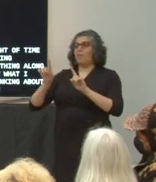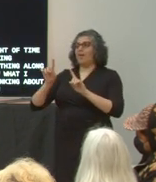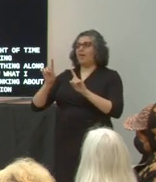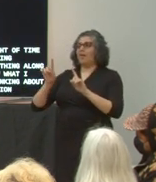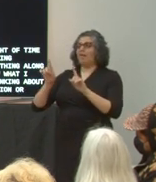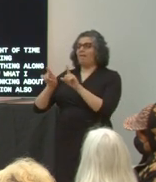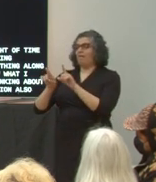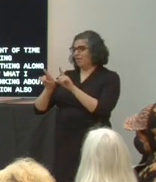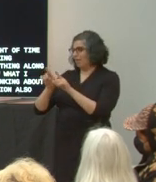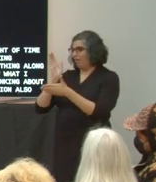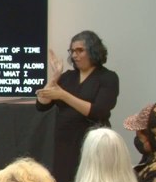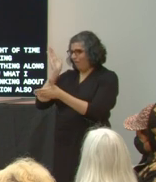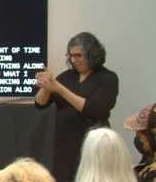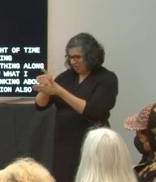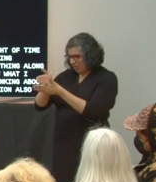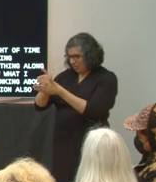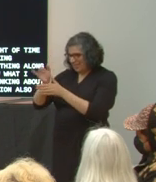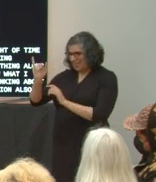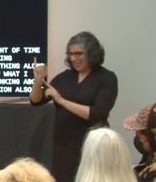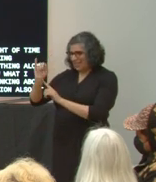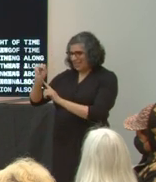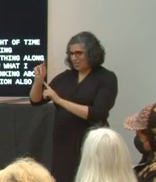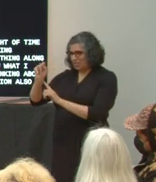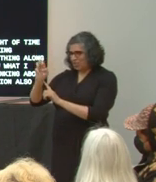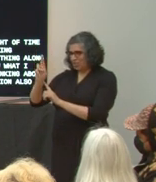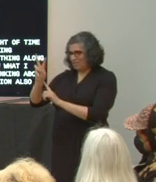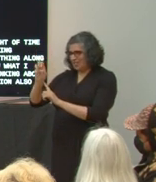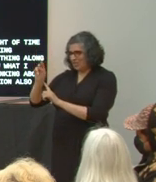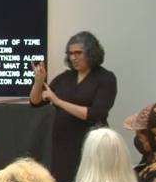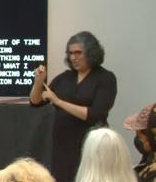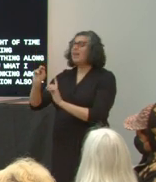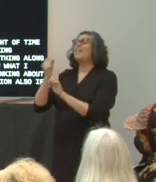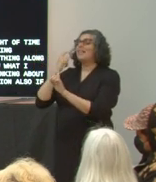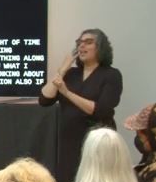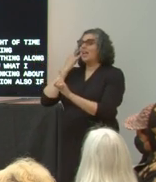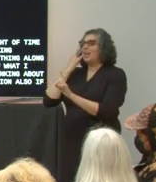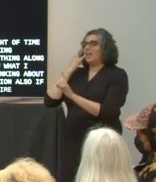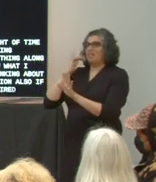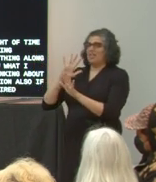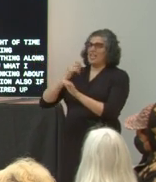Also, if you find it too much pushback, I get fired up but it